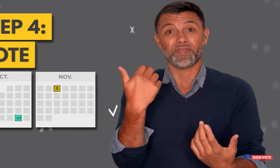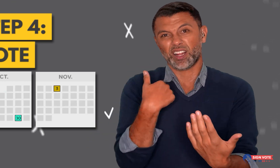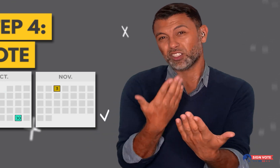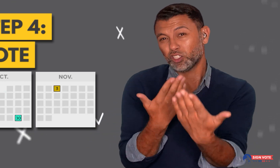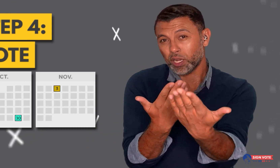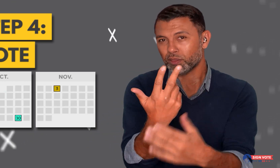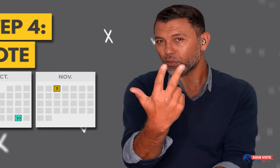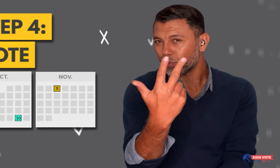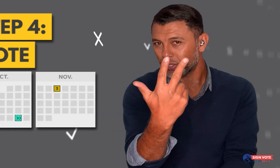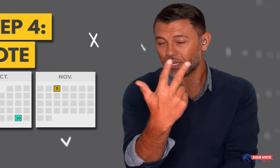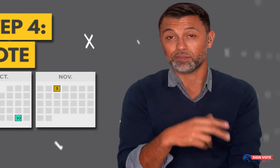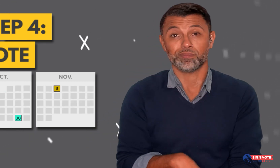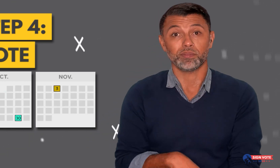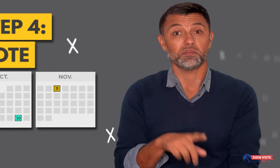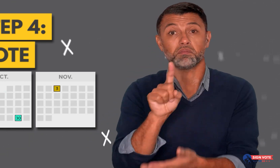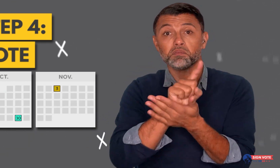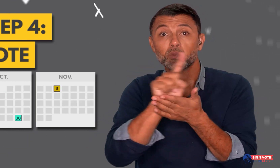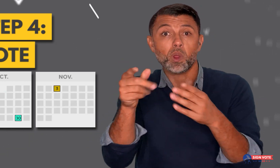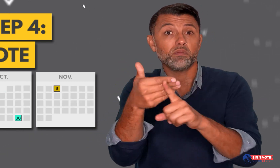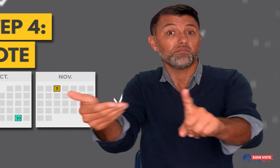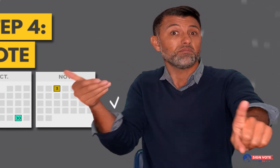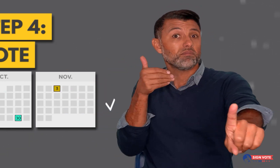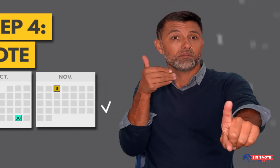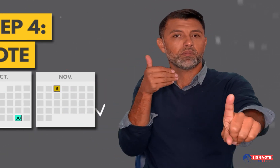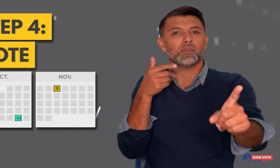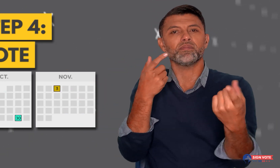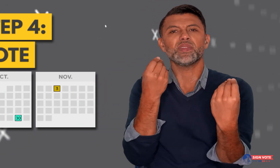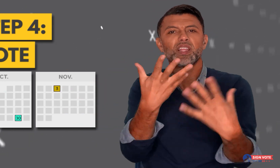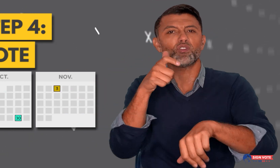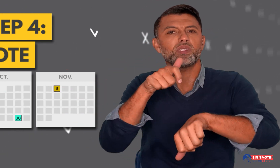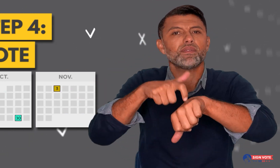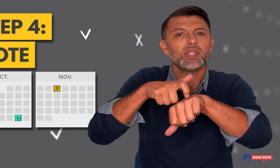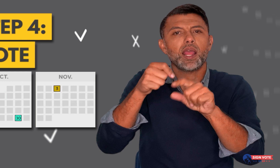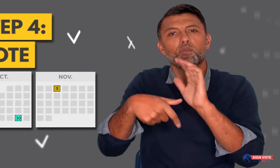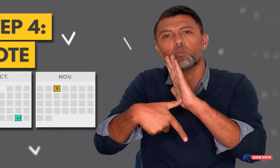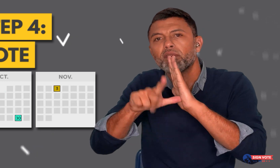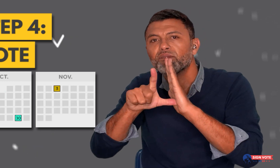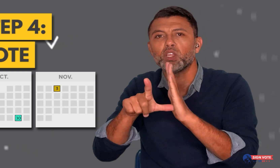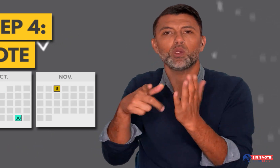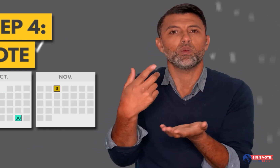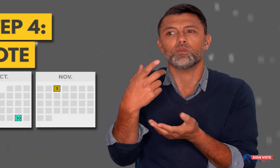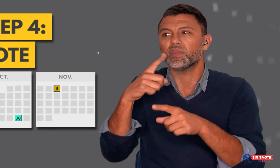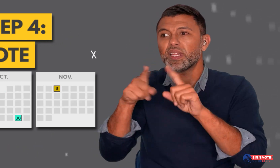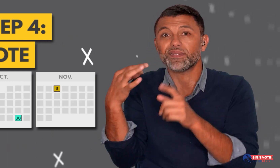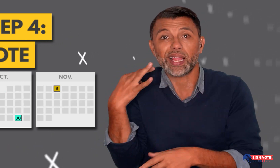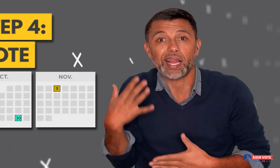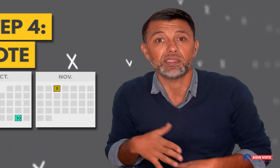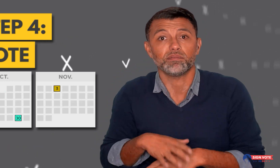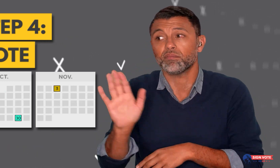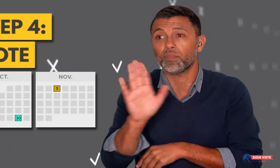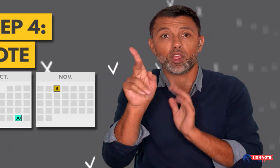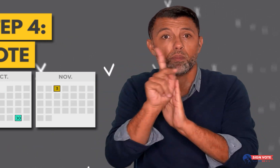I suggest you set three: One week before, you vote to give yourself time to review the candidates,